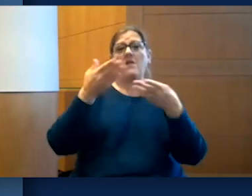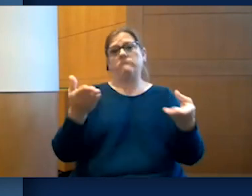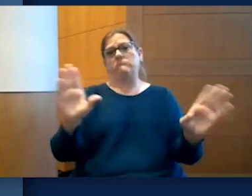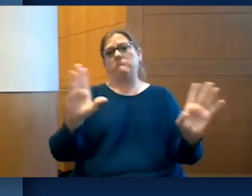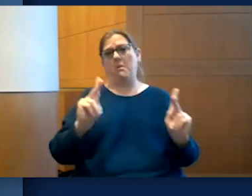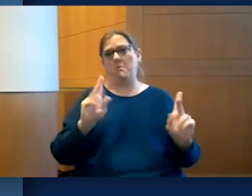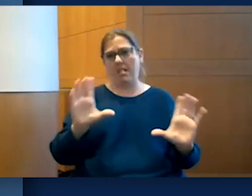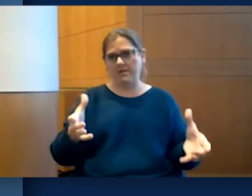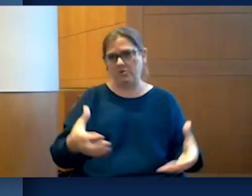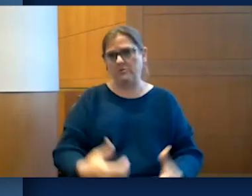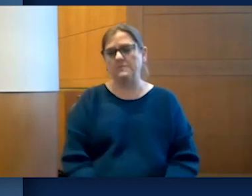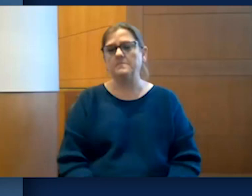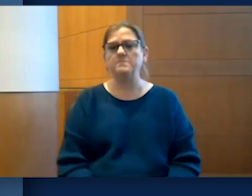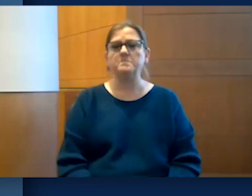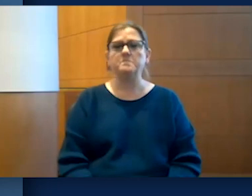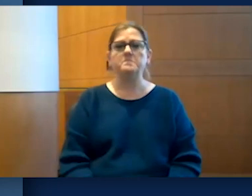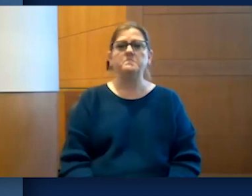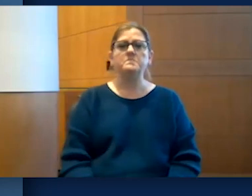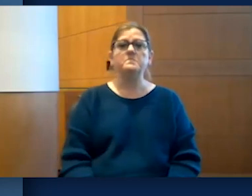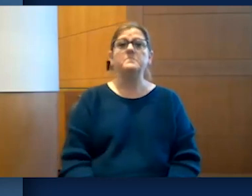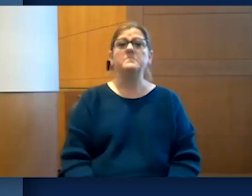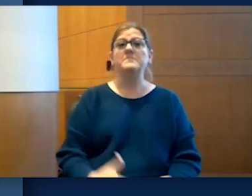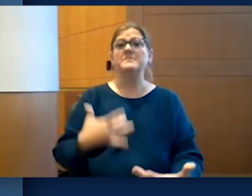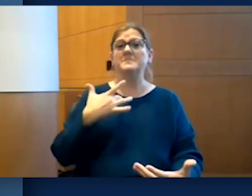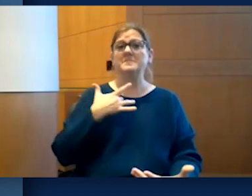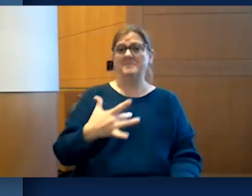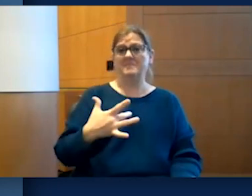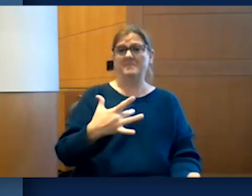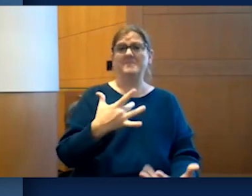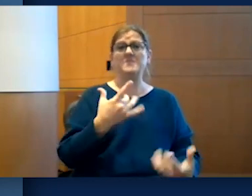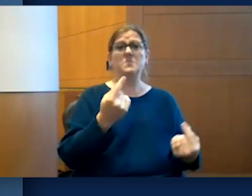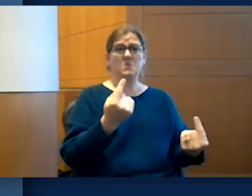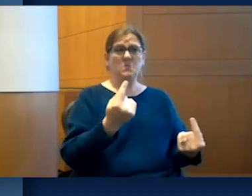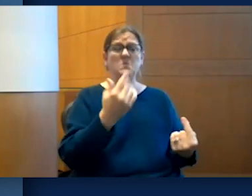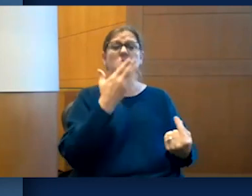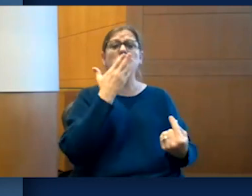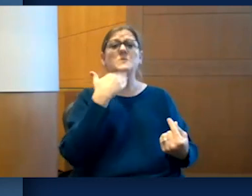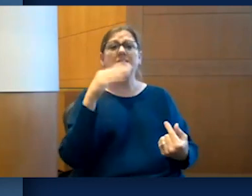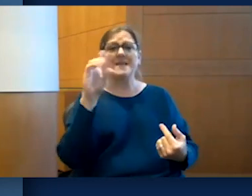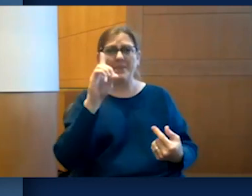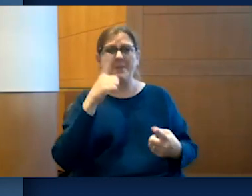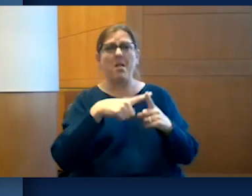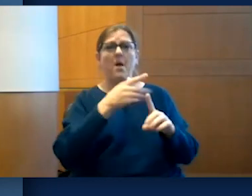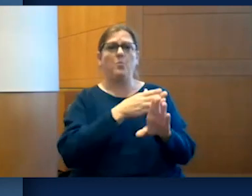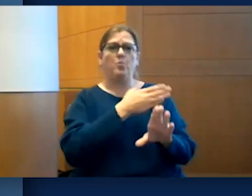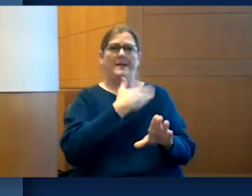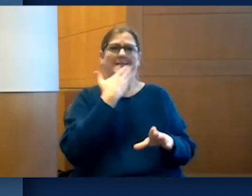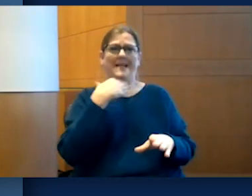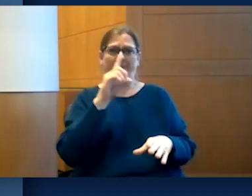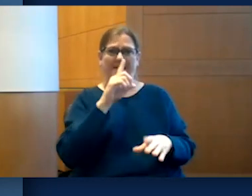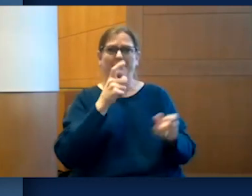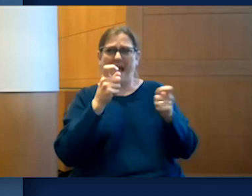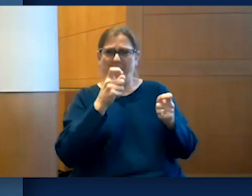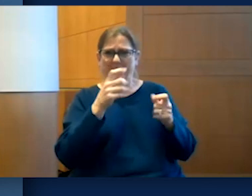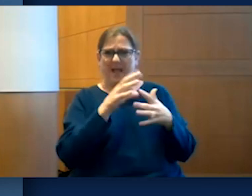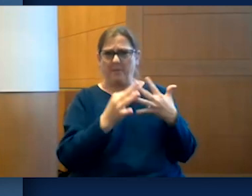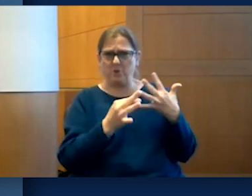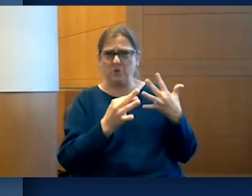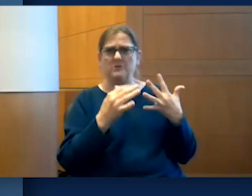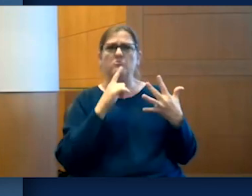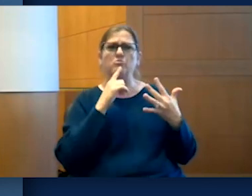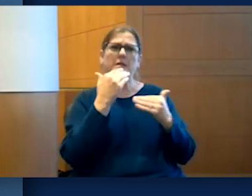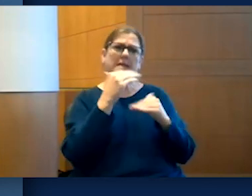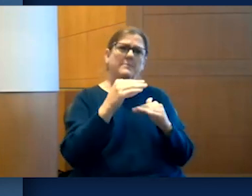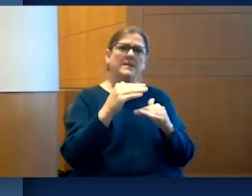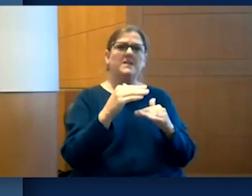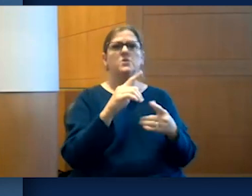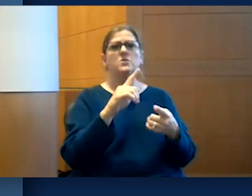Traditionally diabetes and prediabetes management options have been limited to finger stick. After hearing Joe's story we now know that can be very inaccessible for individuals with SCI.